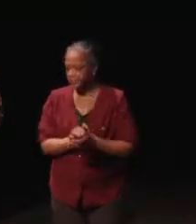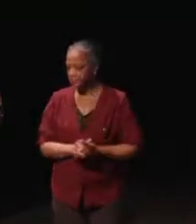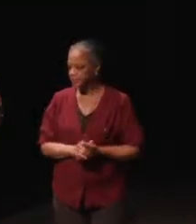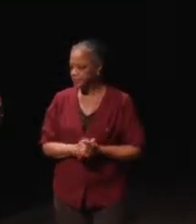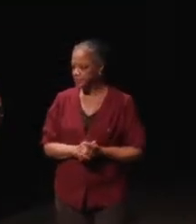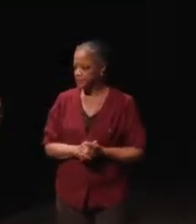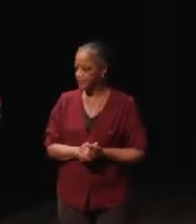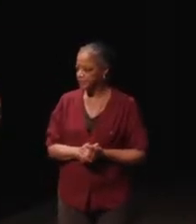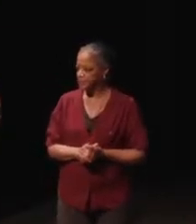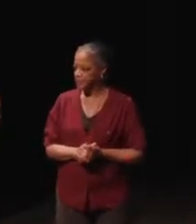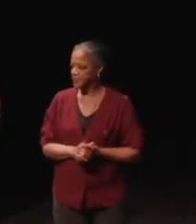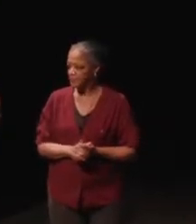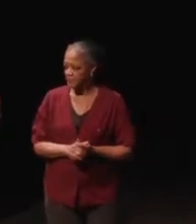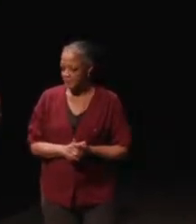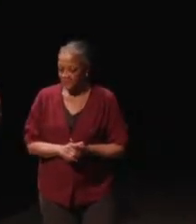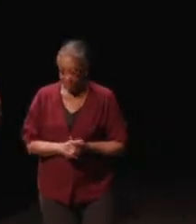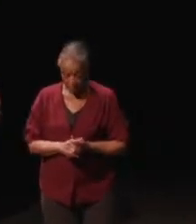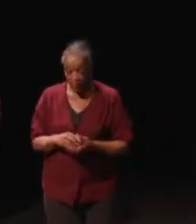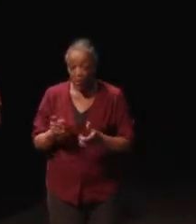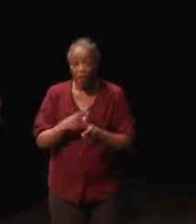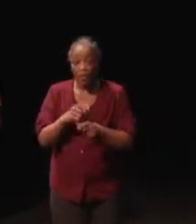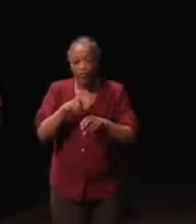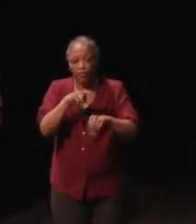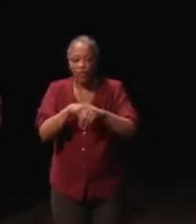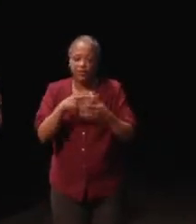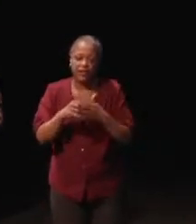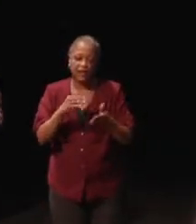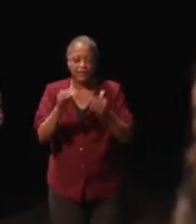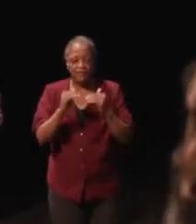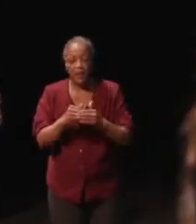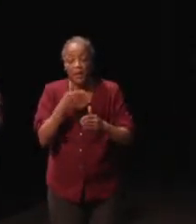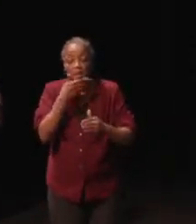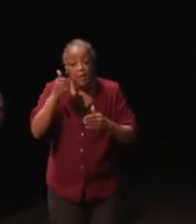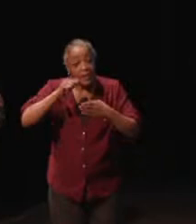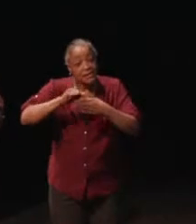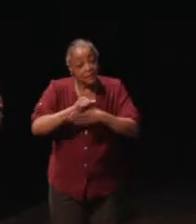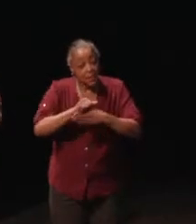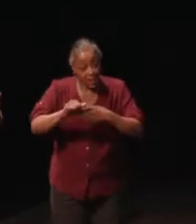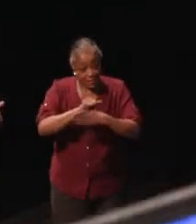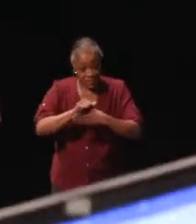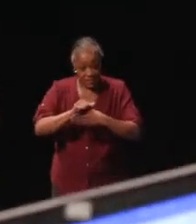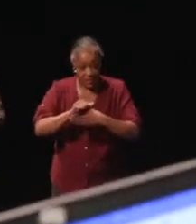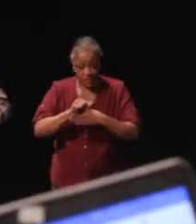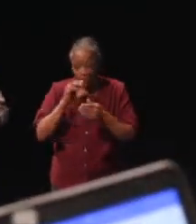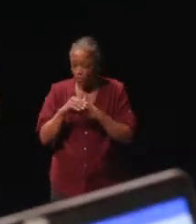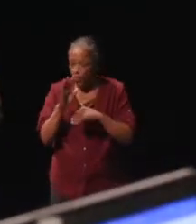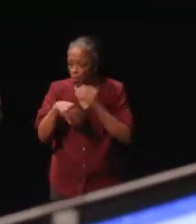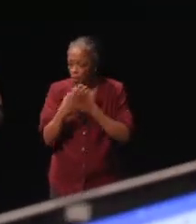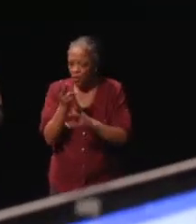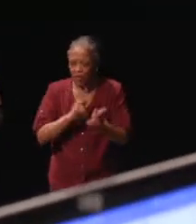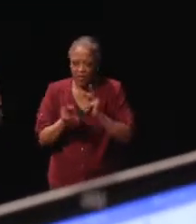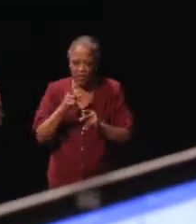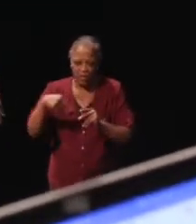And then of course, there are best practices from all the people in this room.